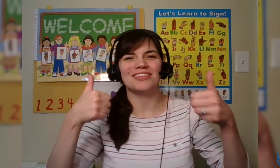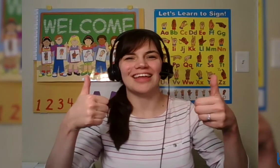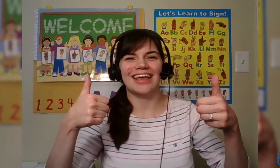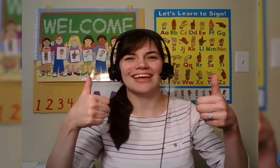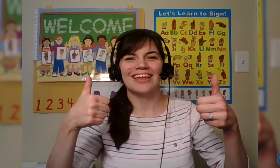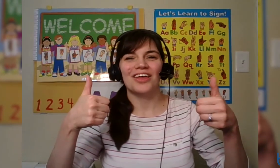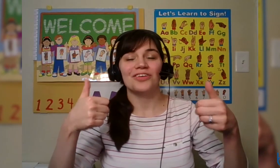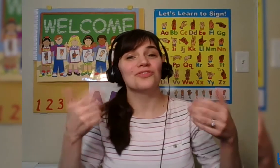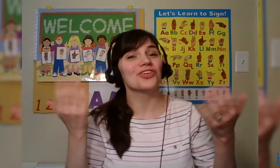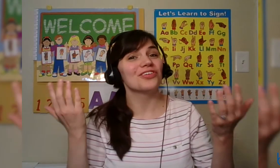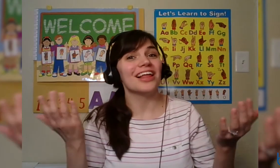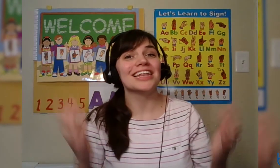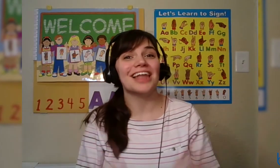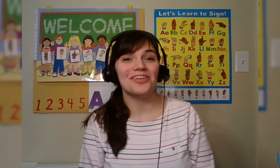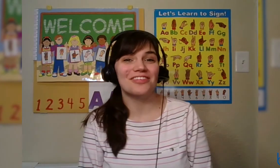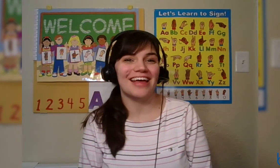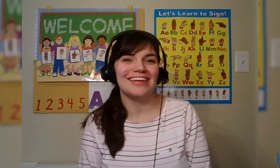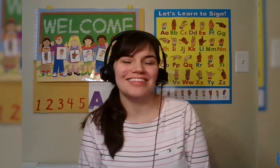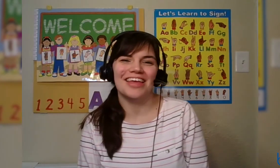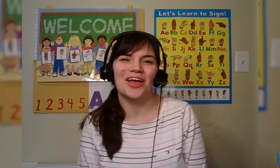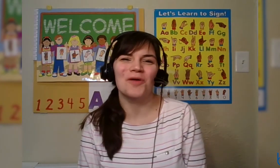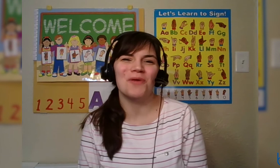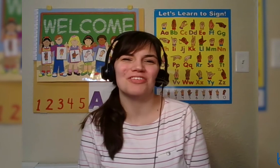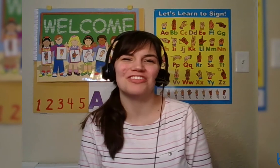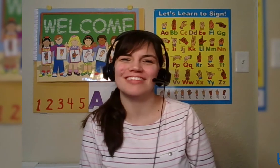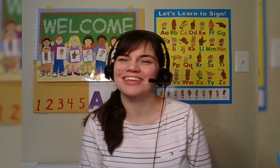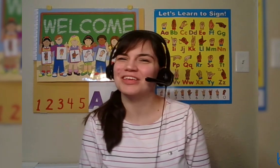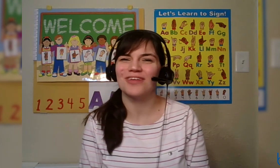today. You've learned a lot of signs and I hope you have a chance to keep